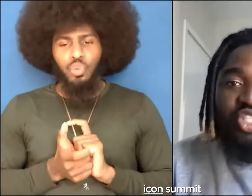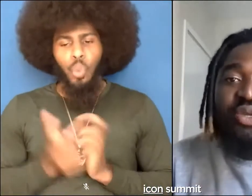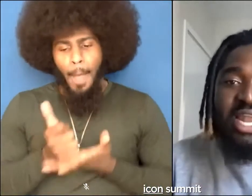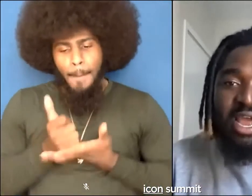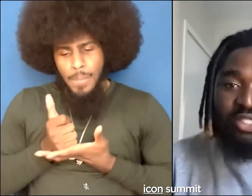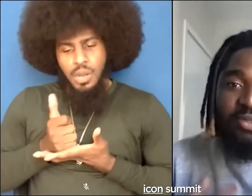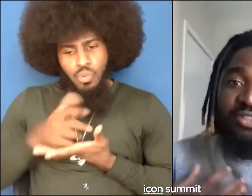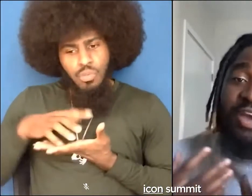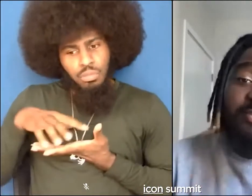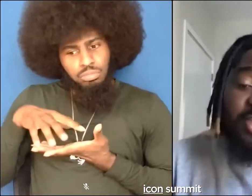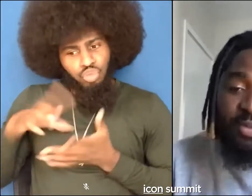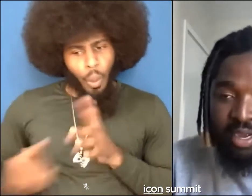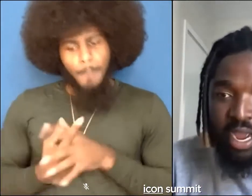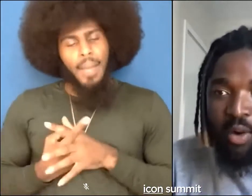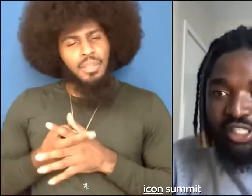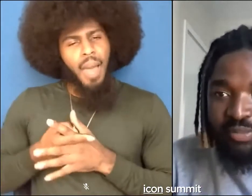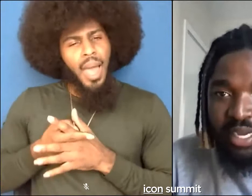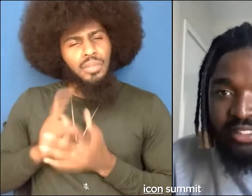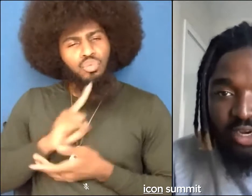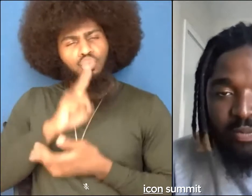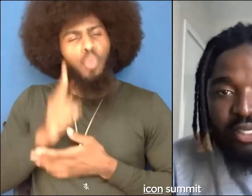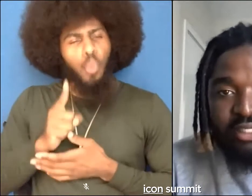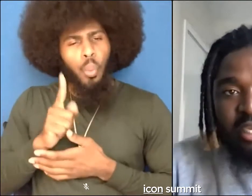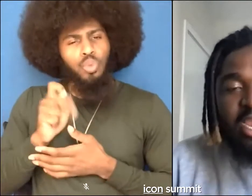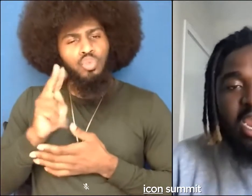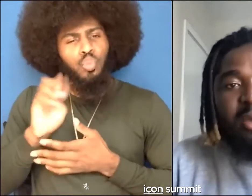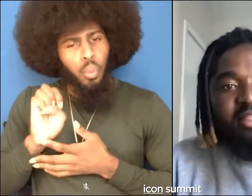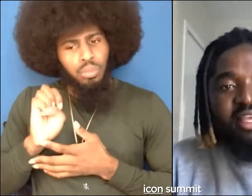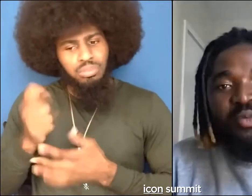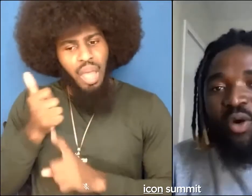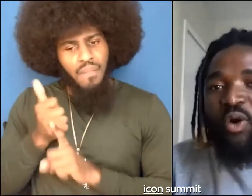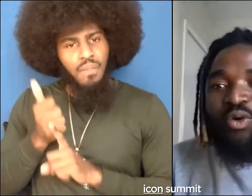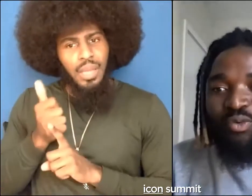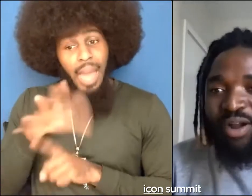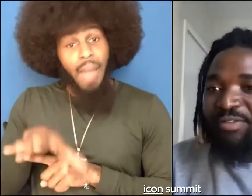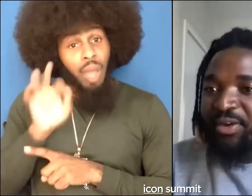In doing that, I was able to find freedom, which is my second point. I think we all want freedom.